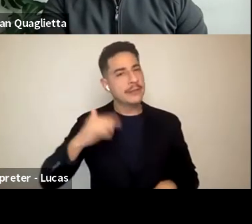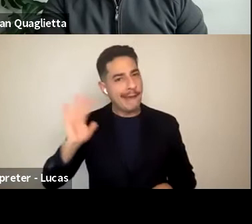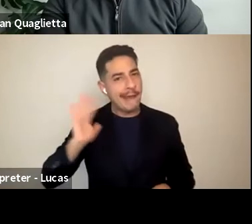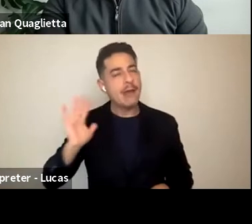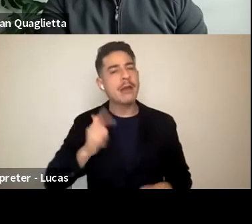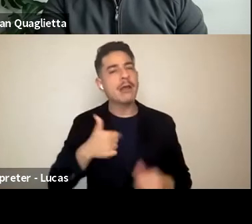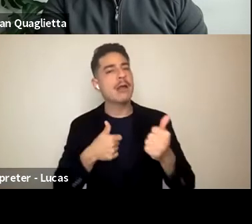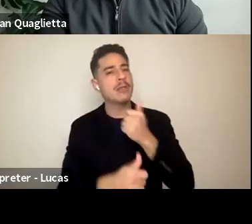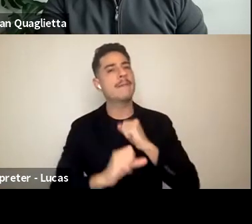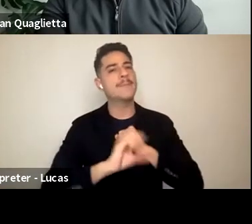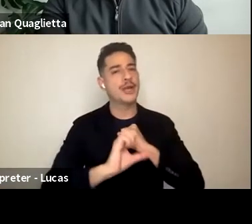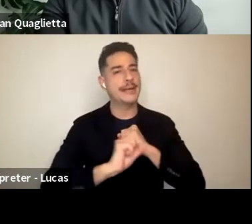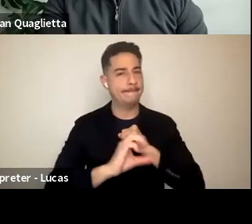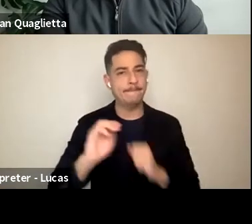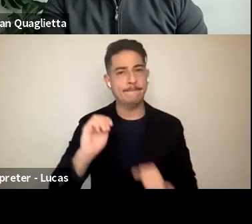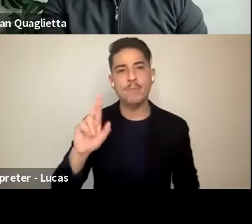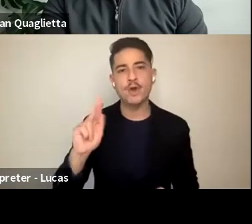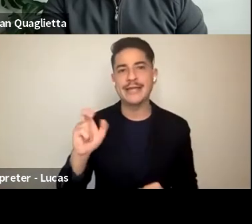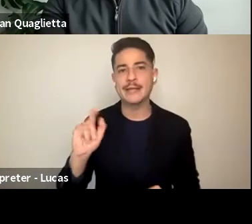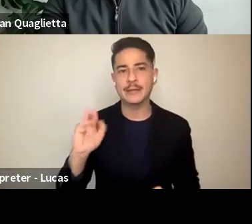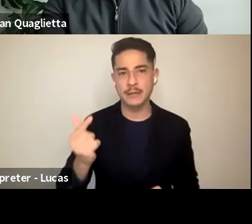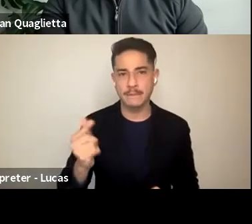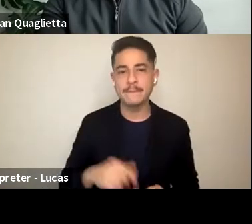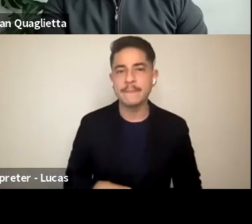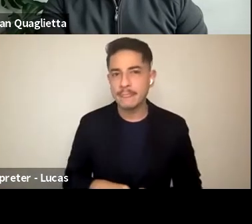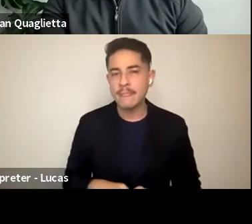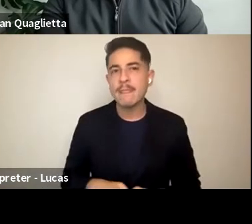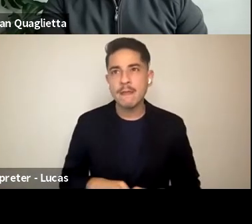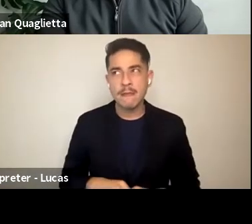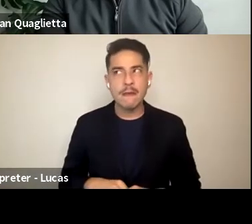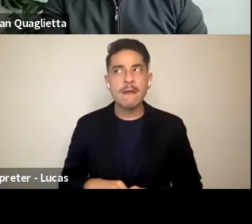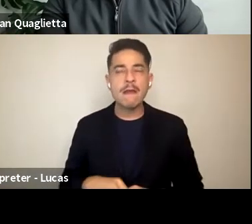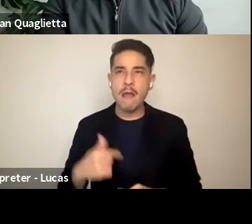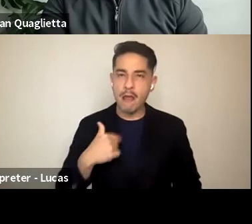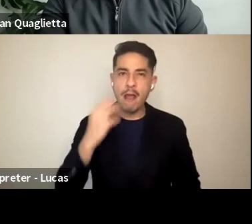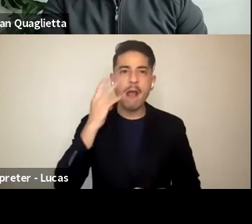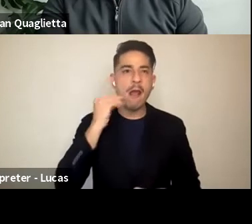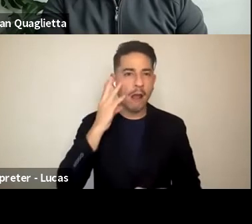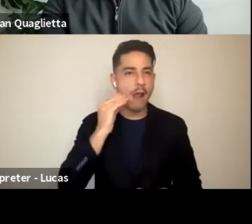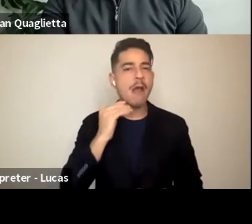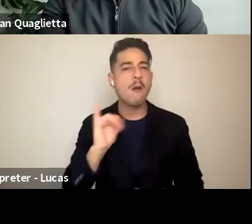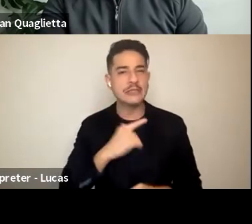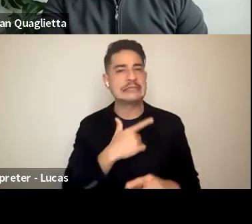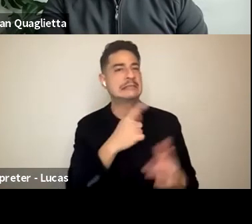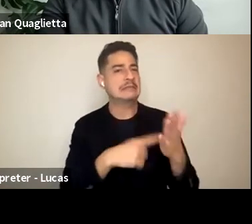marketing, but I I definitely experienced that fighting for resources for tech resources. That's been hard.